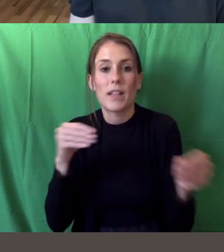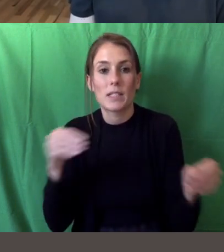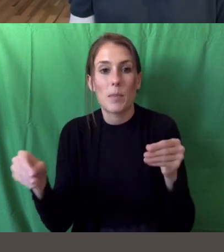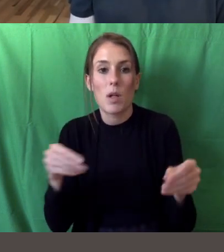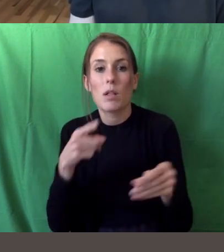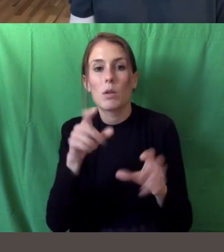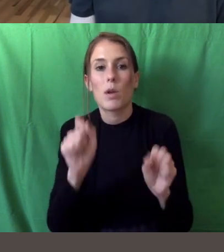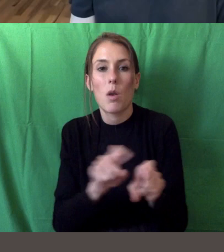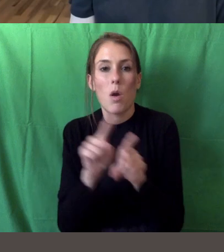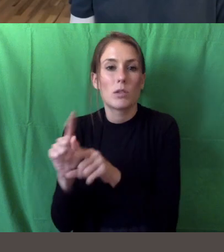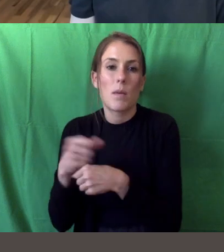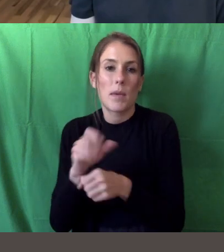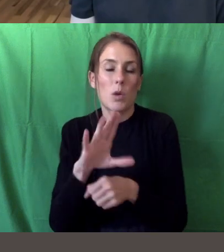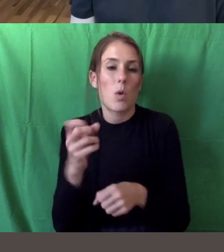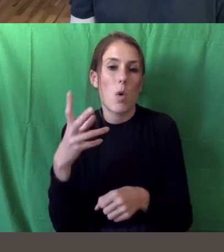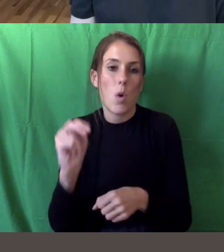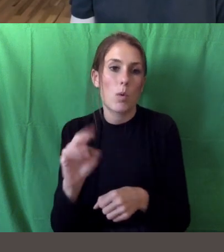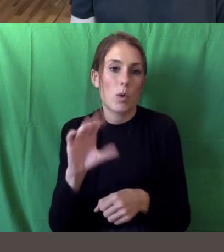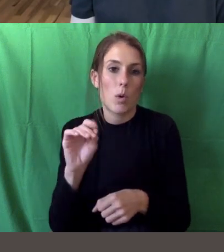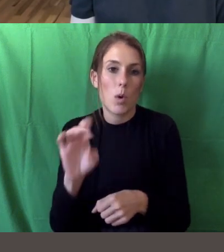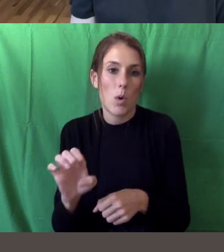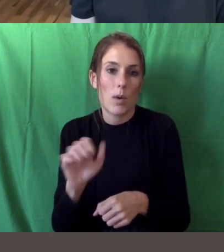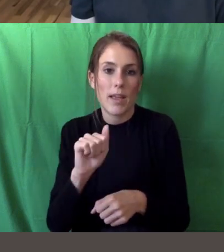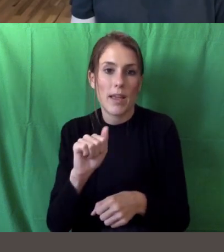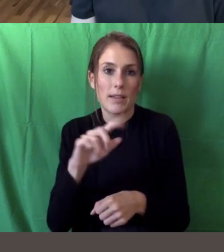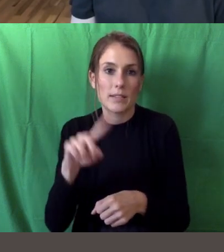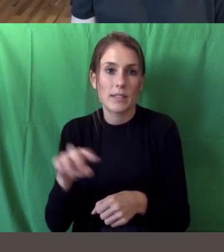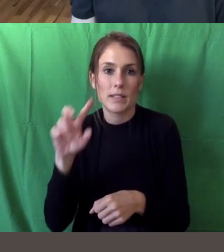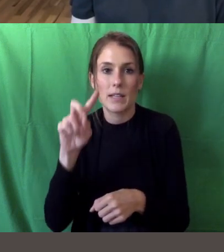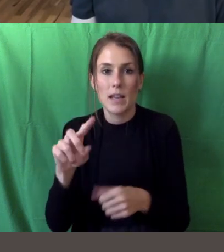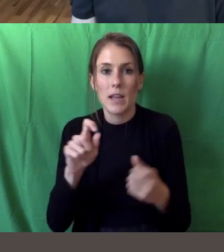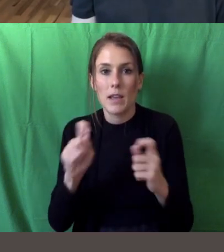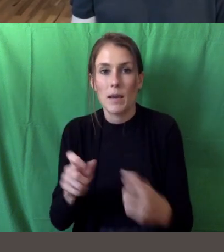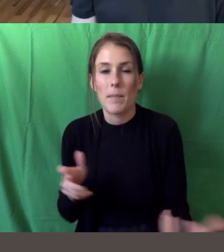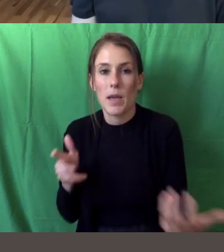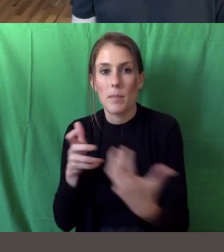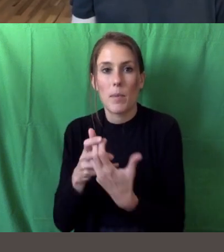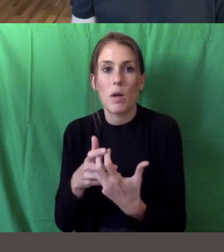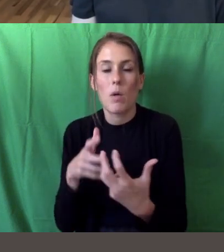You can also make your own code base azd compatible and create your own template by using the azd commit